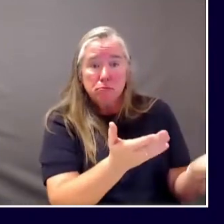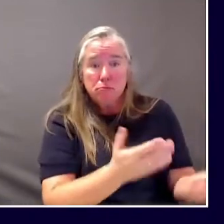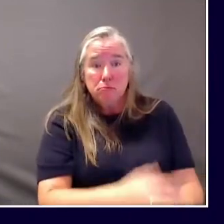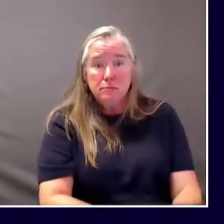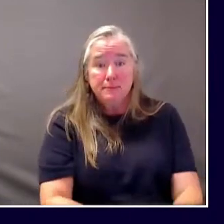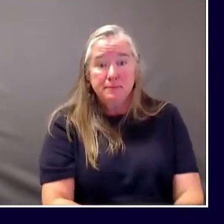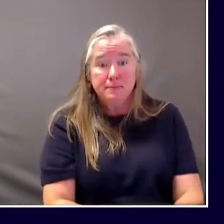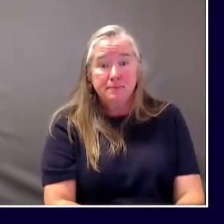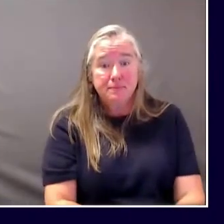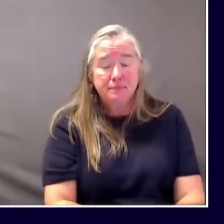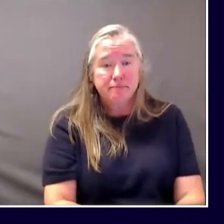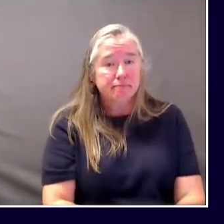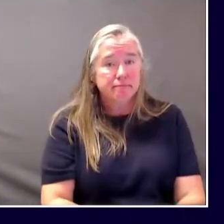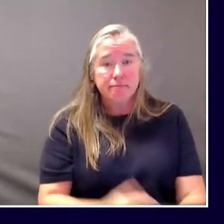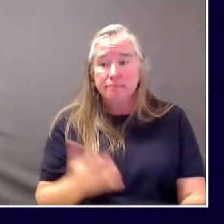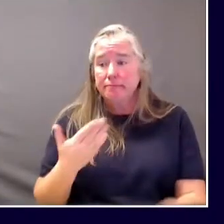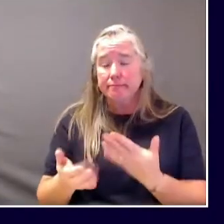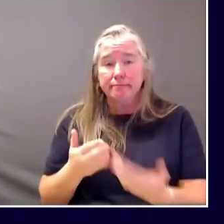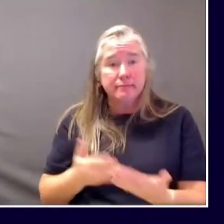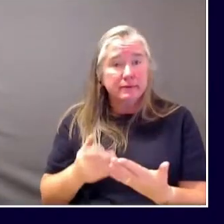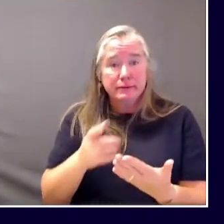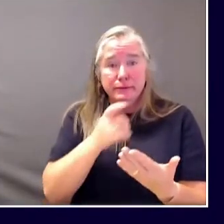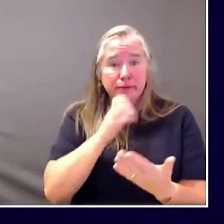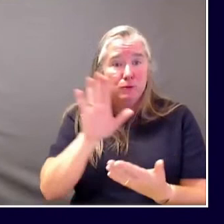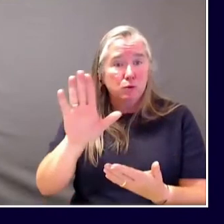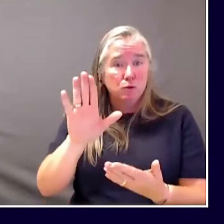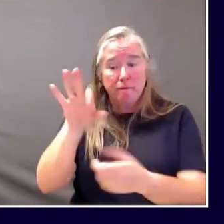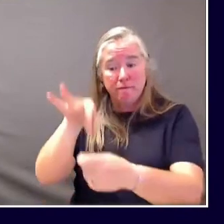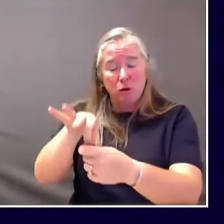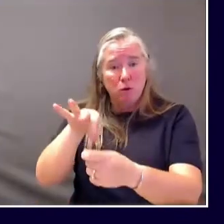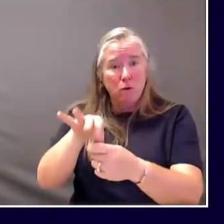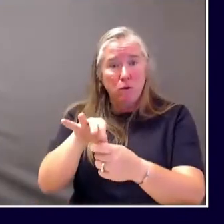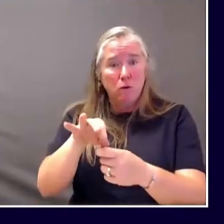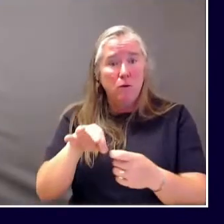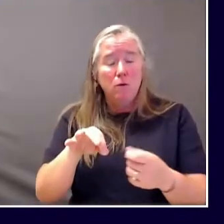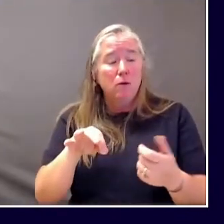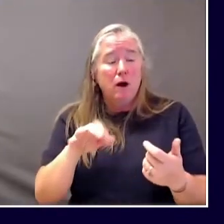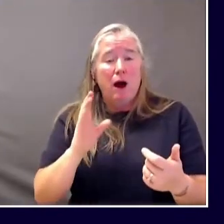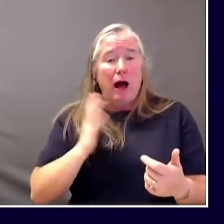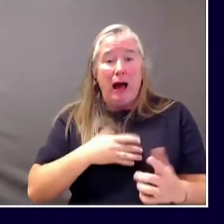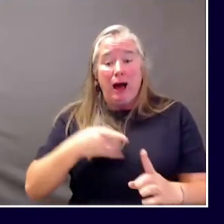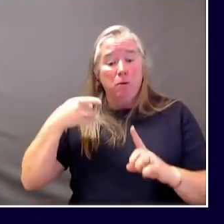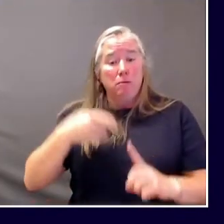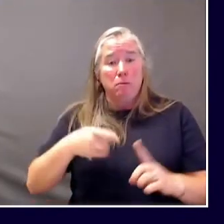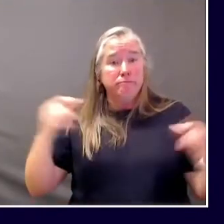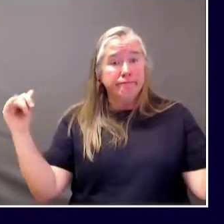what do you support one candidate or another